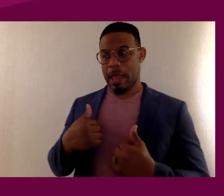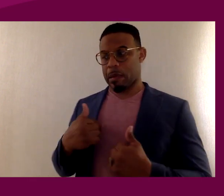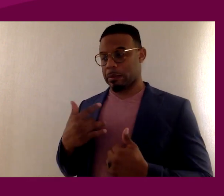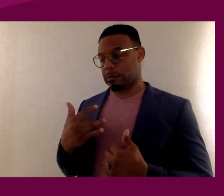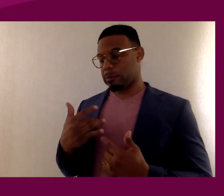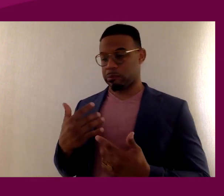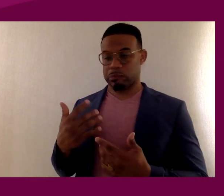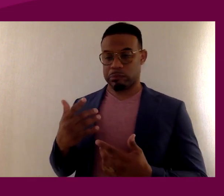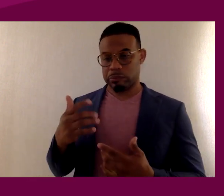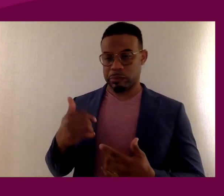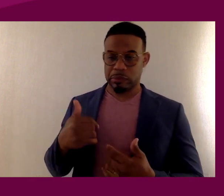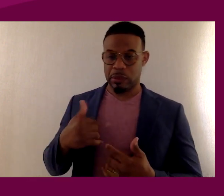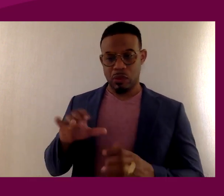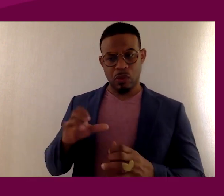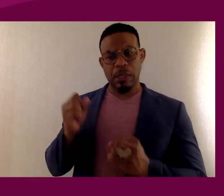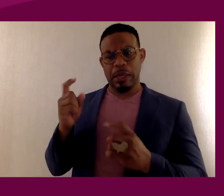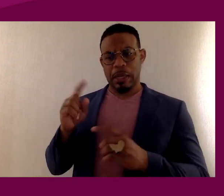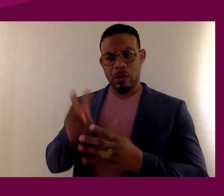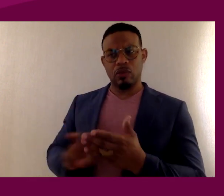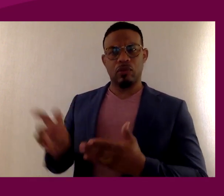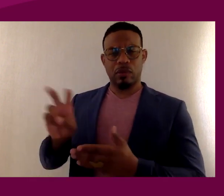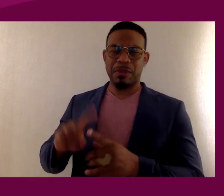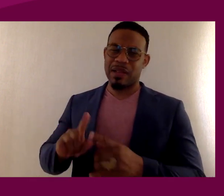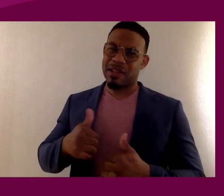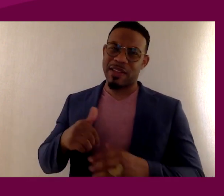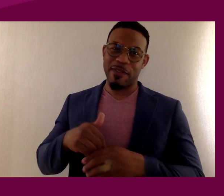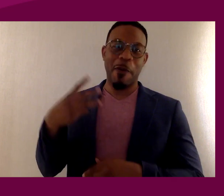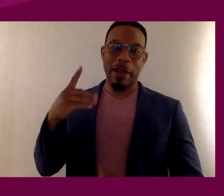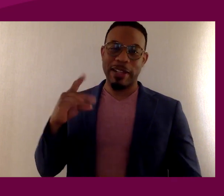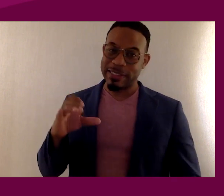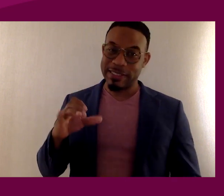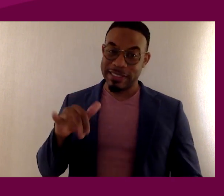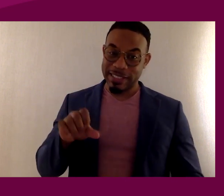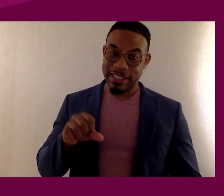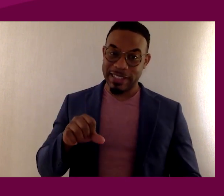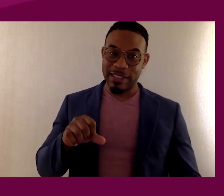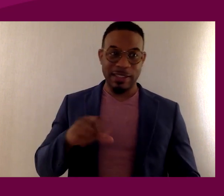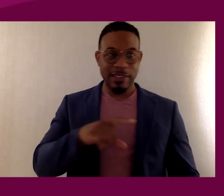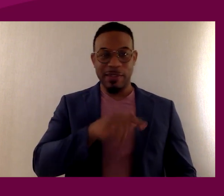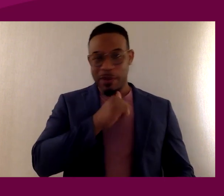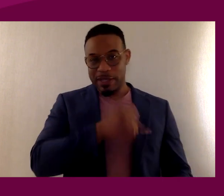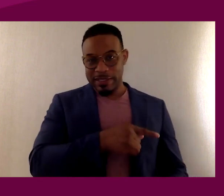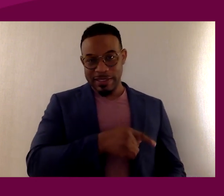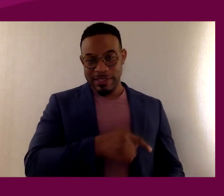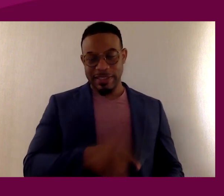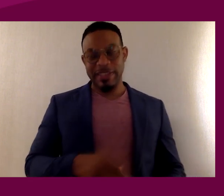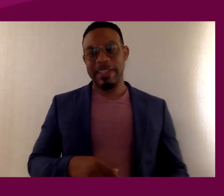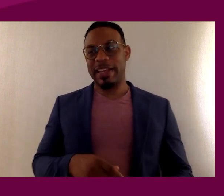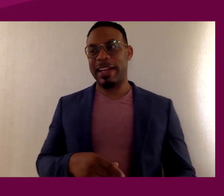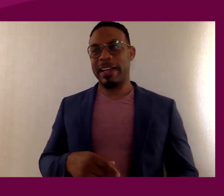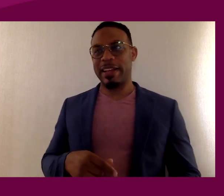And I was doing a lot of traveling, but I was living in Washington, D.C. then when